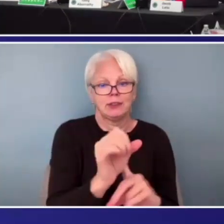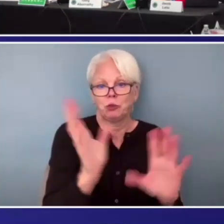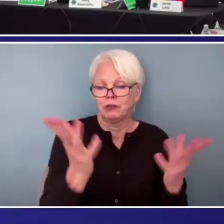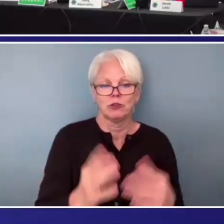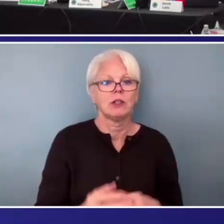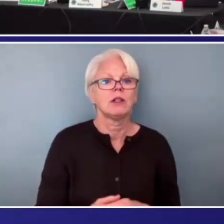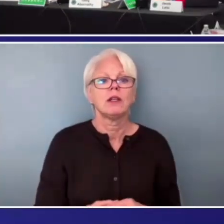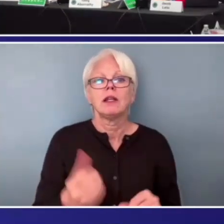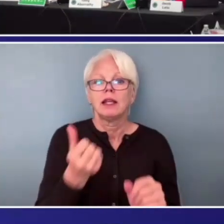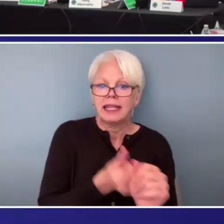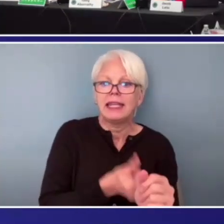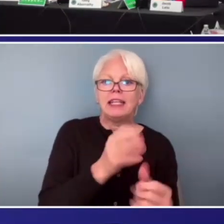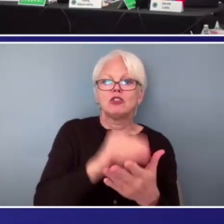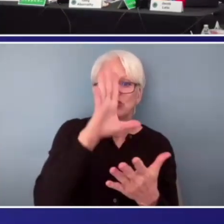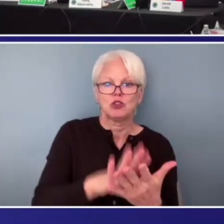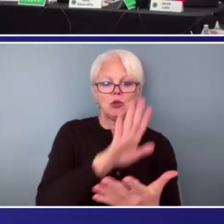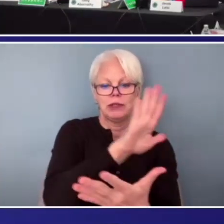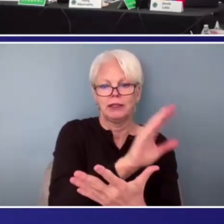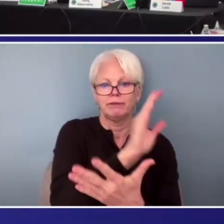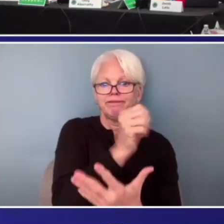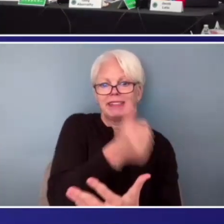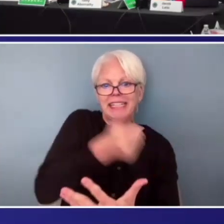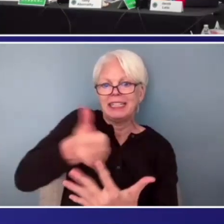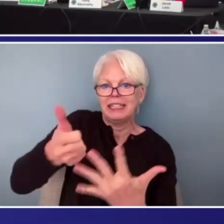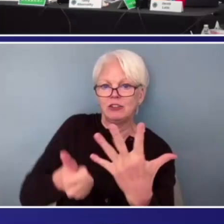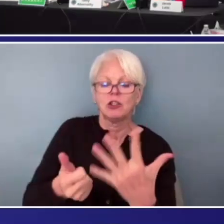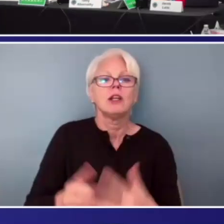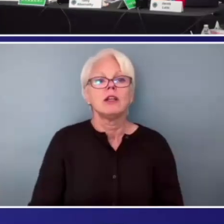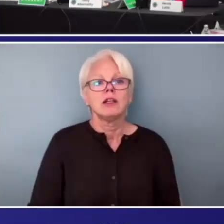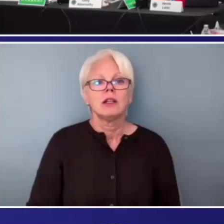each student. So in other words, they're not going to --